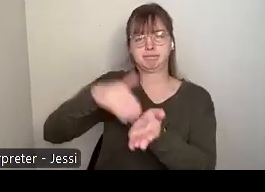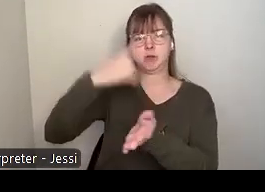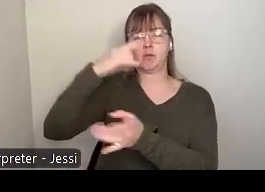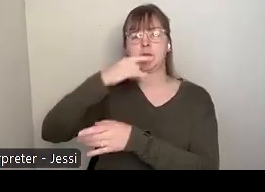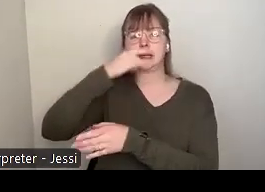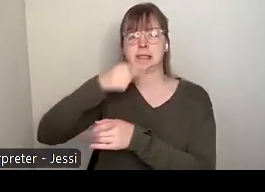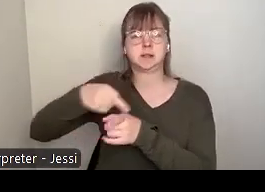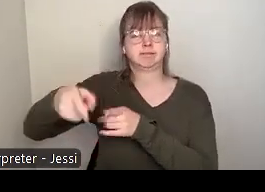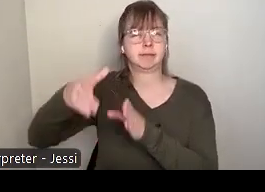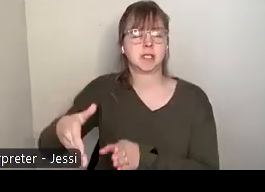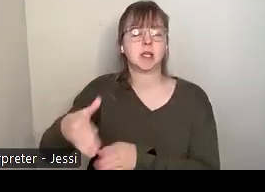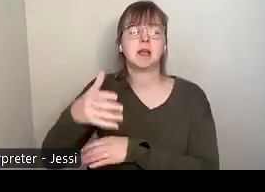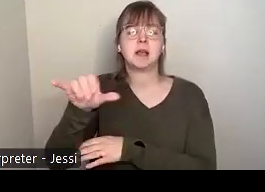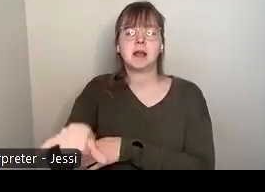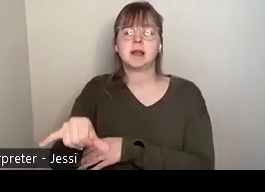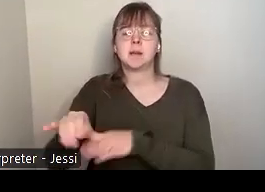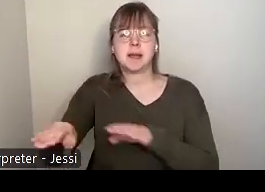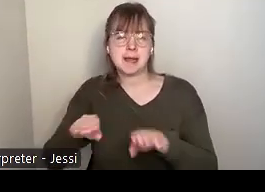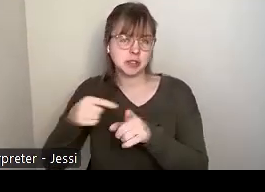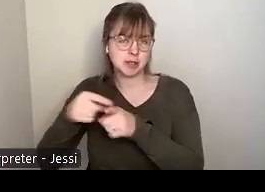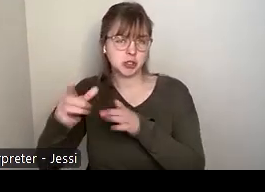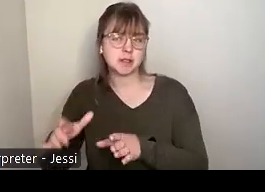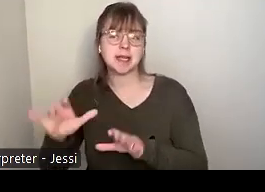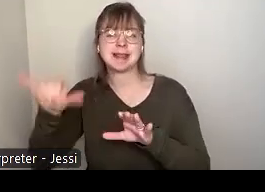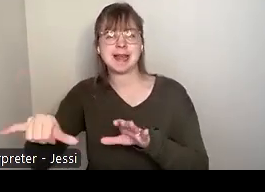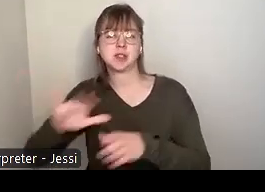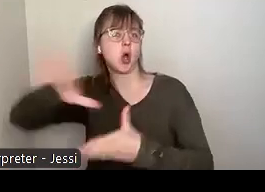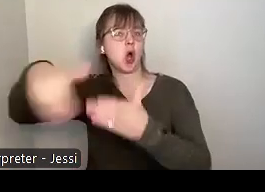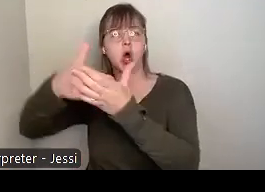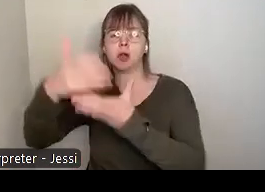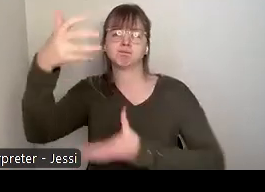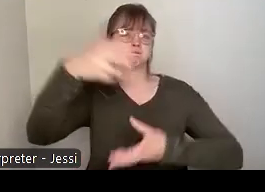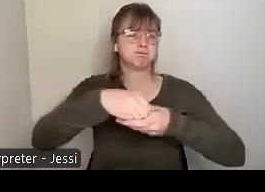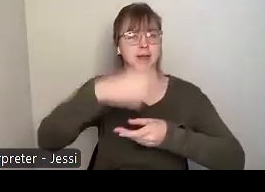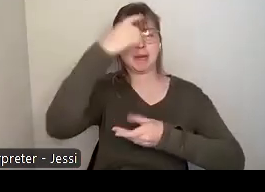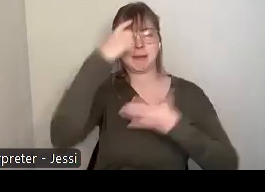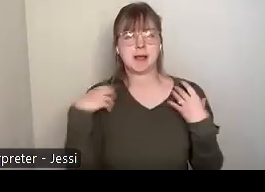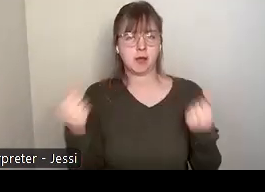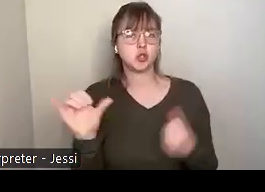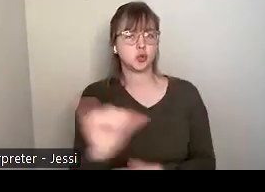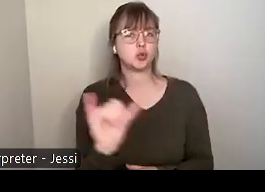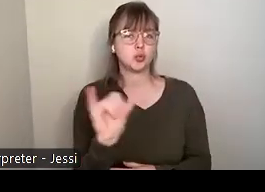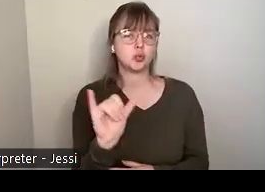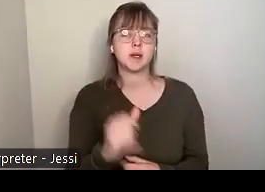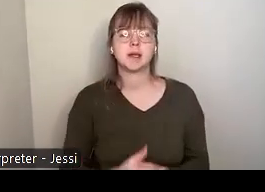and uh behavioral specialists is all part of the infant mental health field and what we're talking